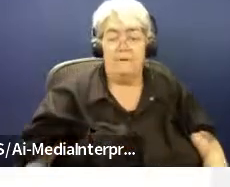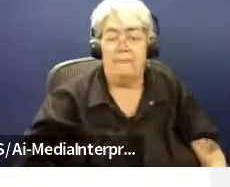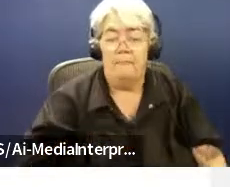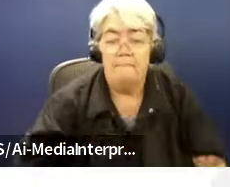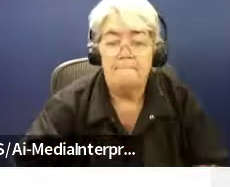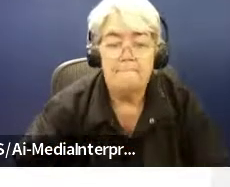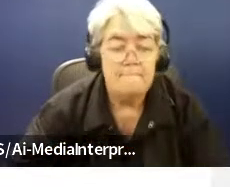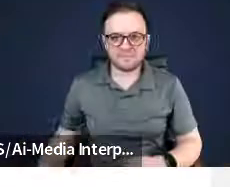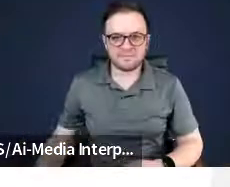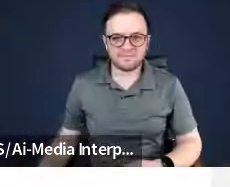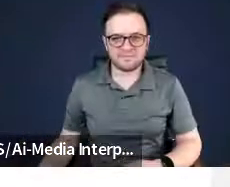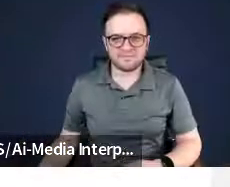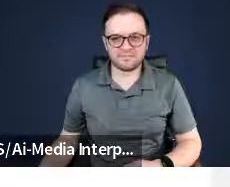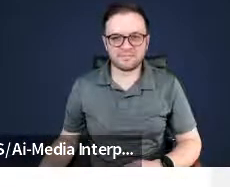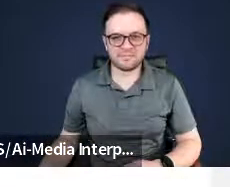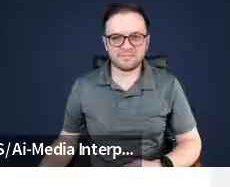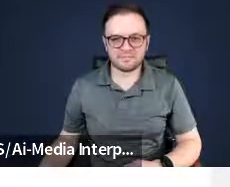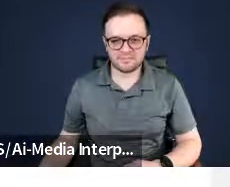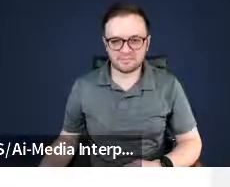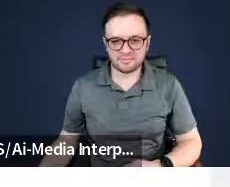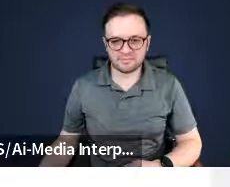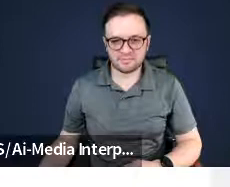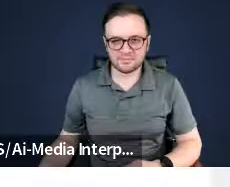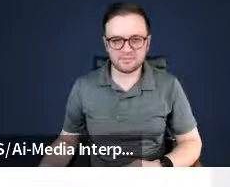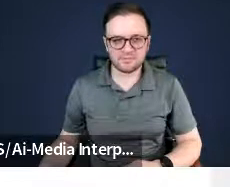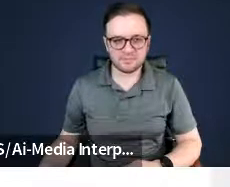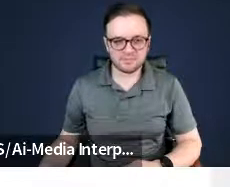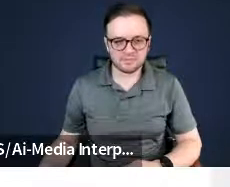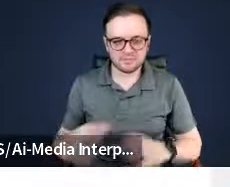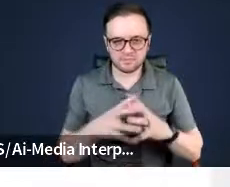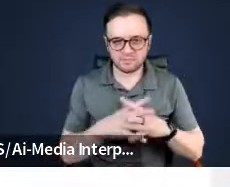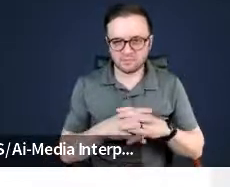We will let that load quickly. SPEAKER: NFB.org